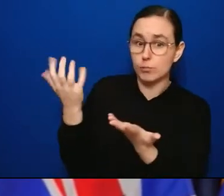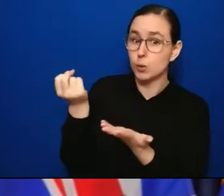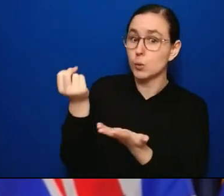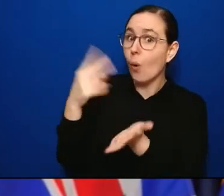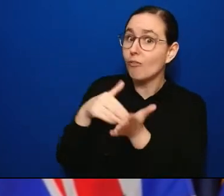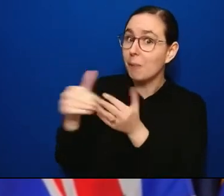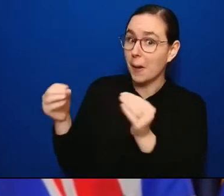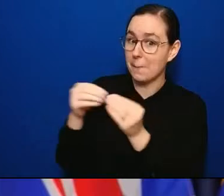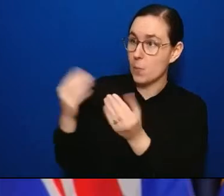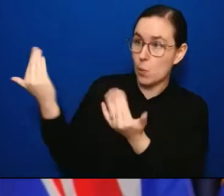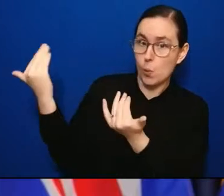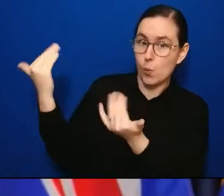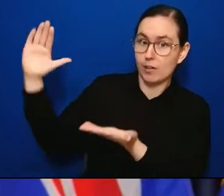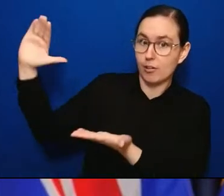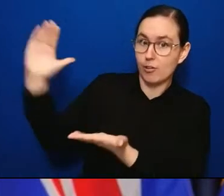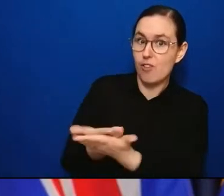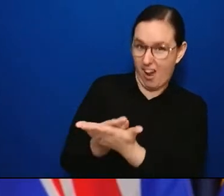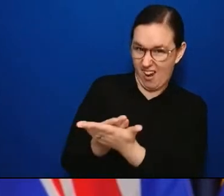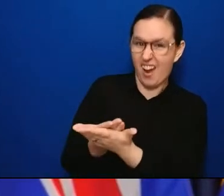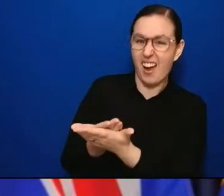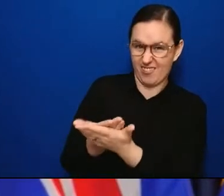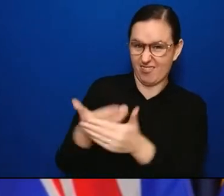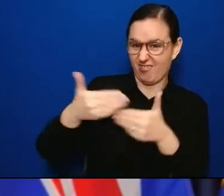million tests over the next four